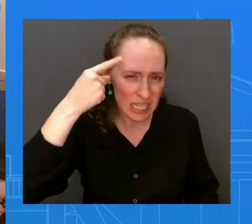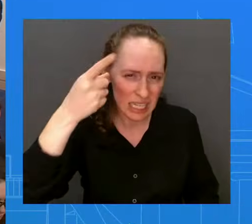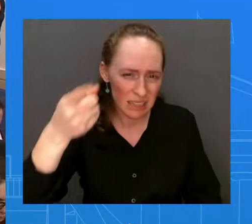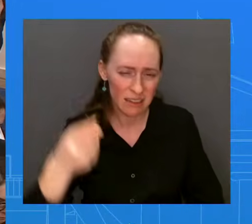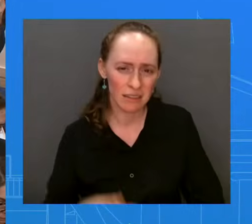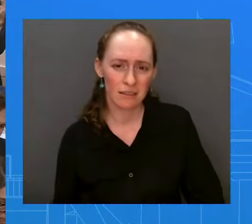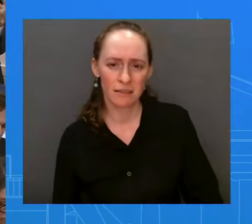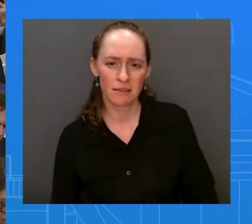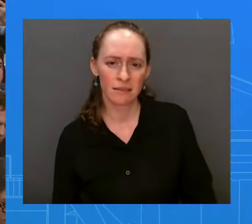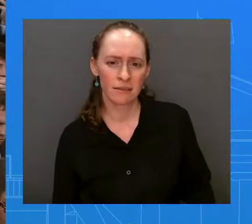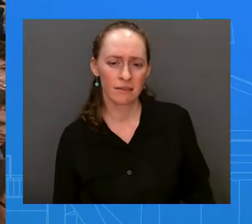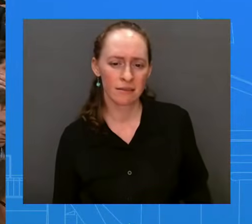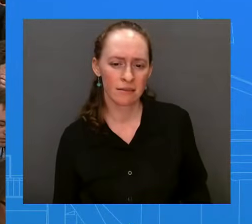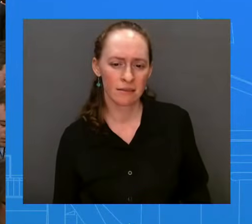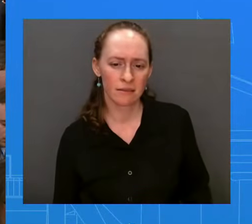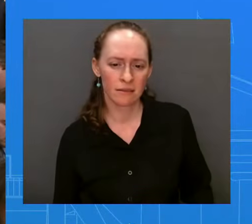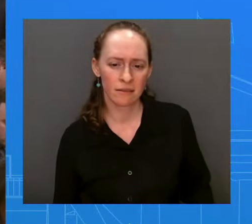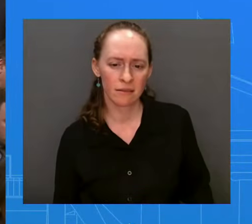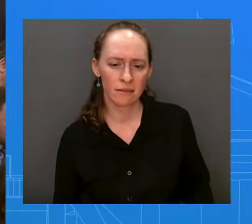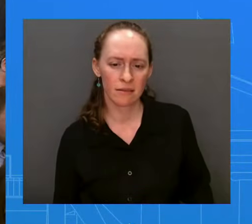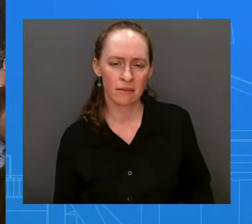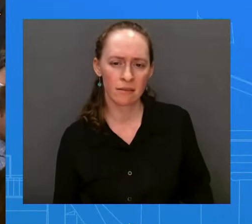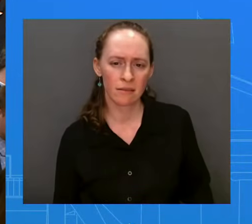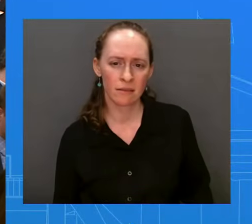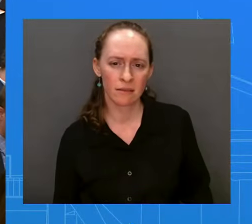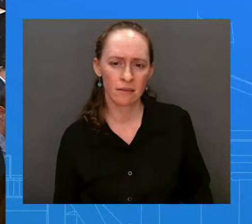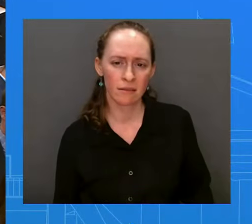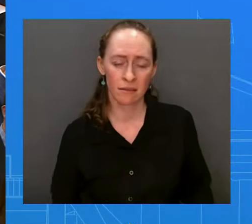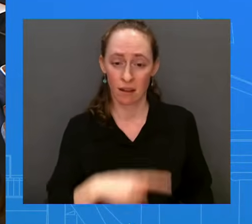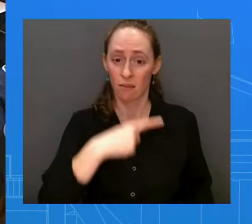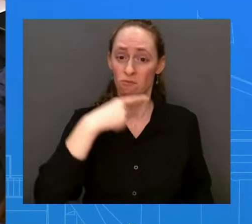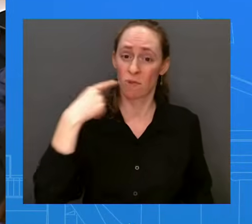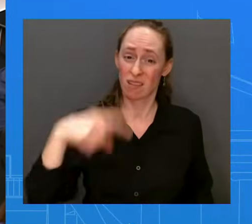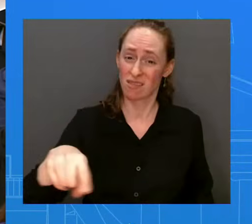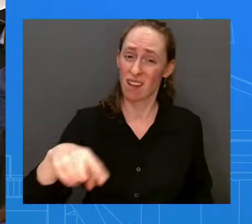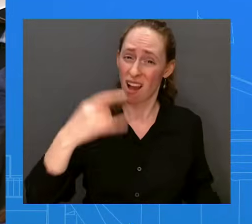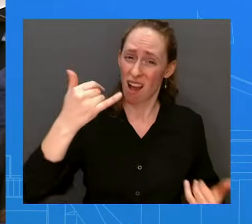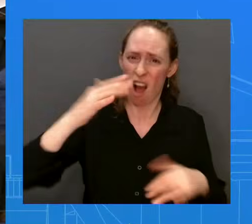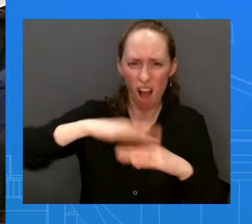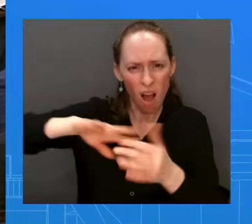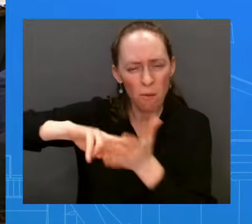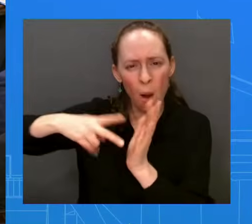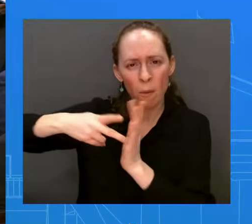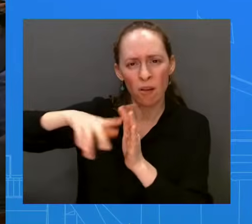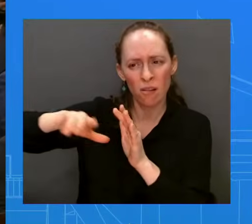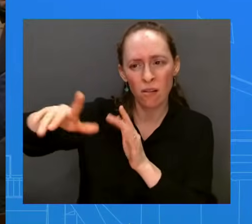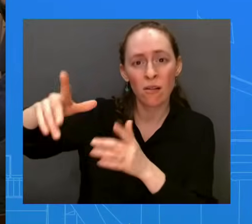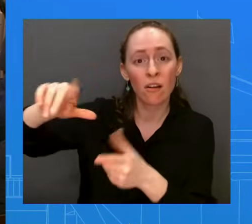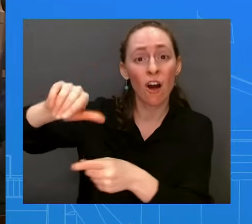these pro-European governments in the region, even though it's right now focused on Ukraine, about other countries in the region?